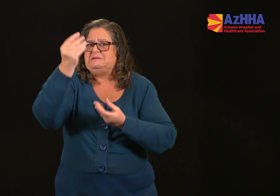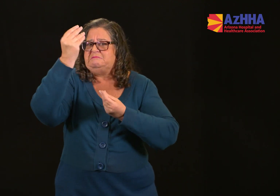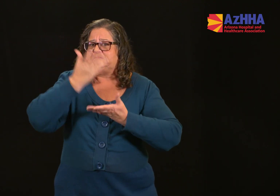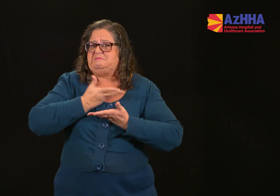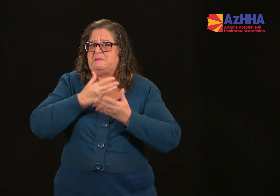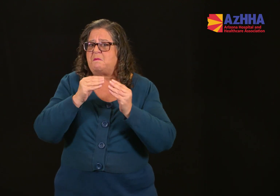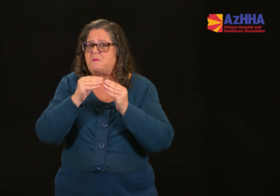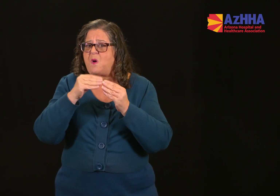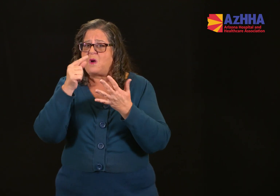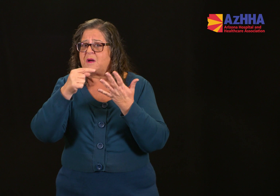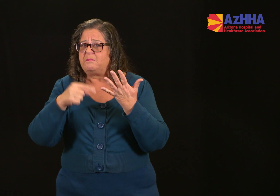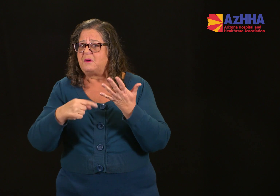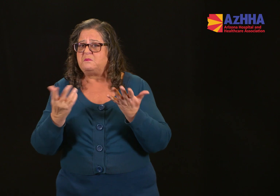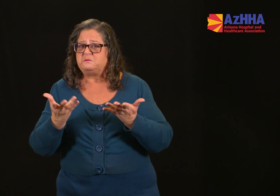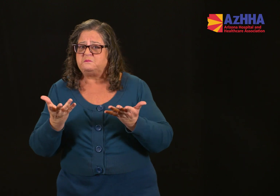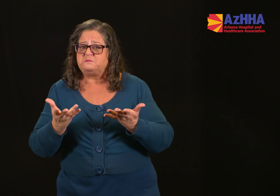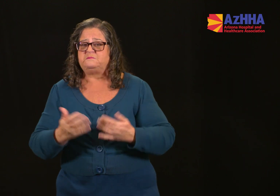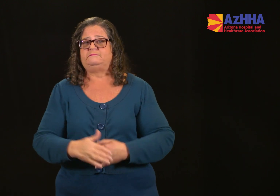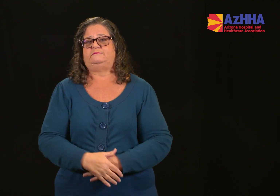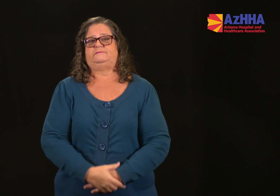aware of?